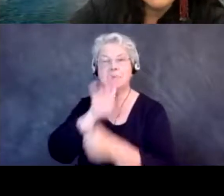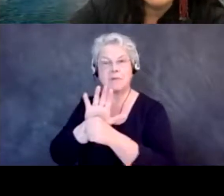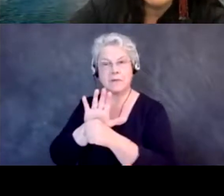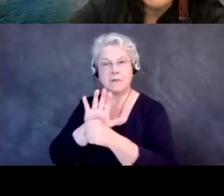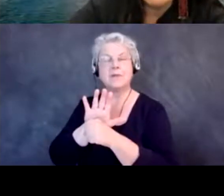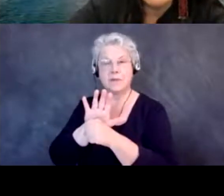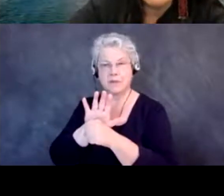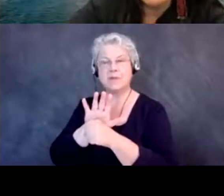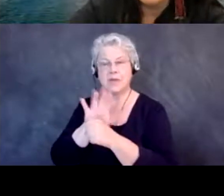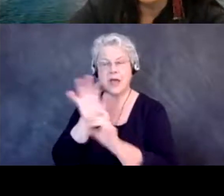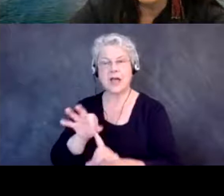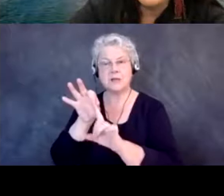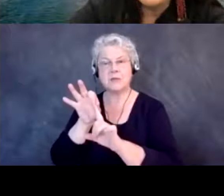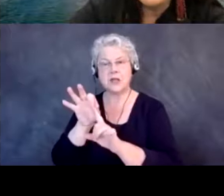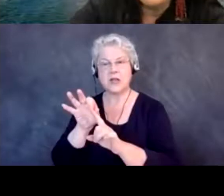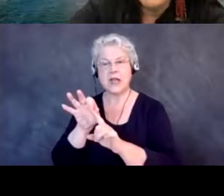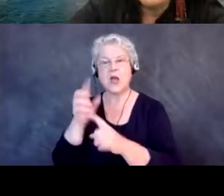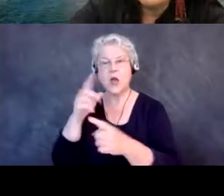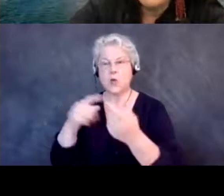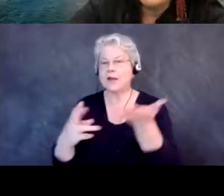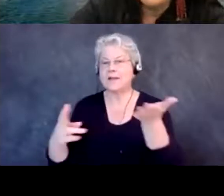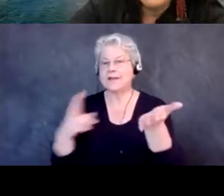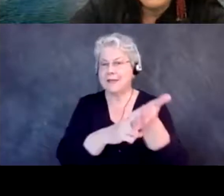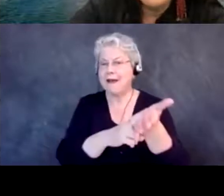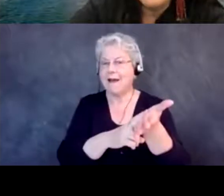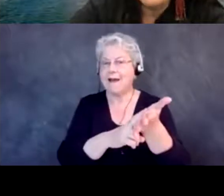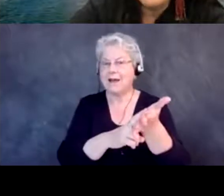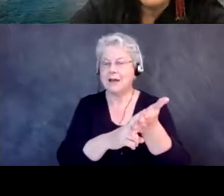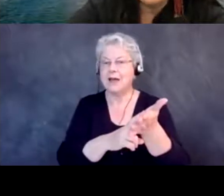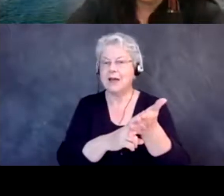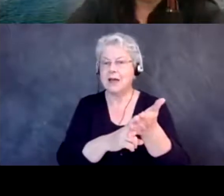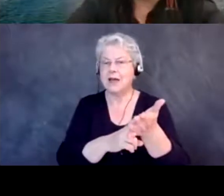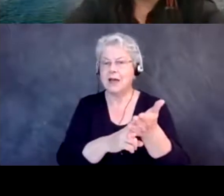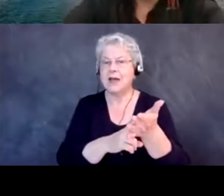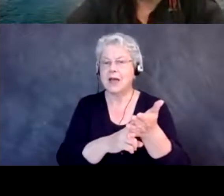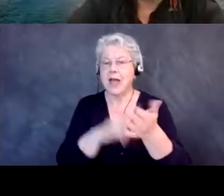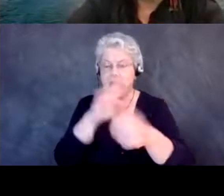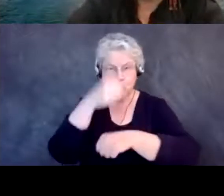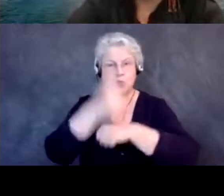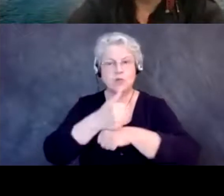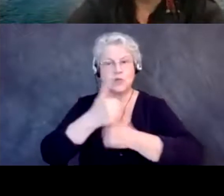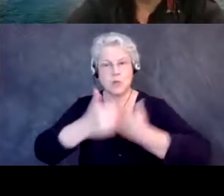especially when it’s being signed by your community, if it's being enacted into law,